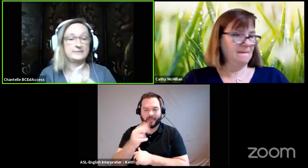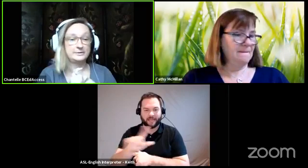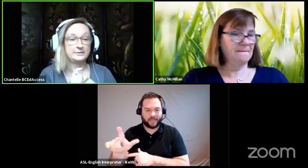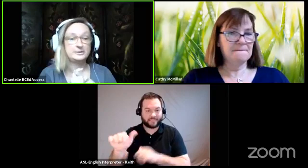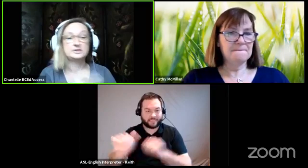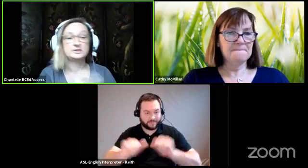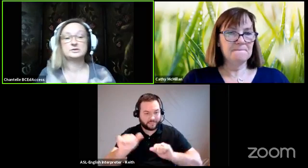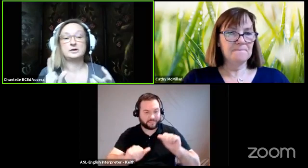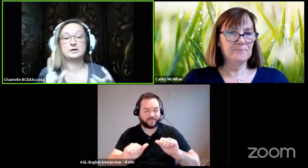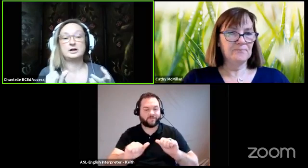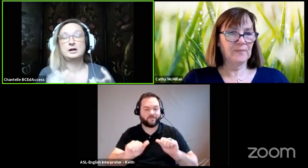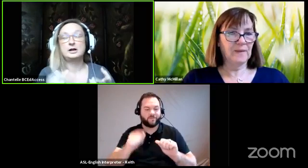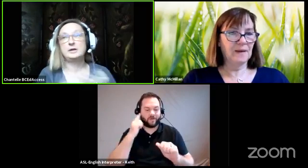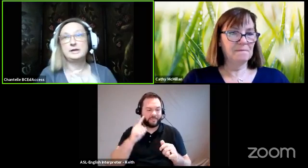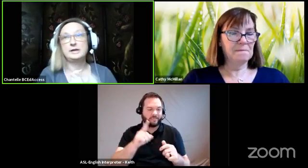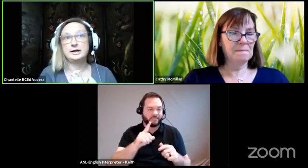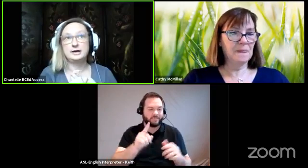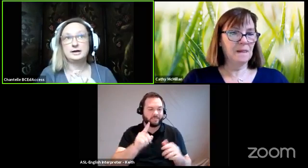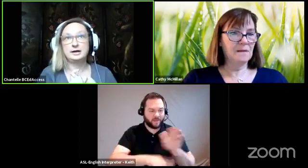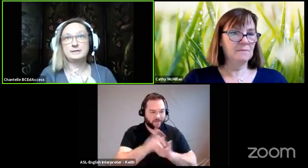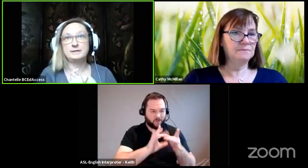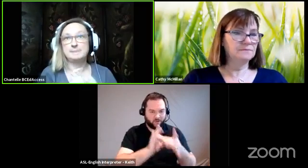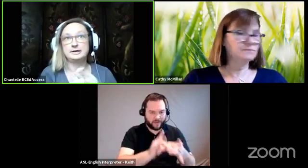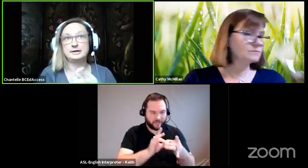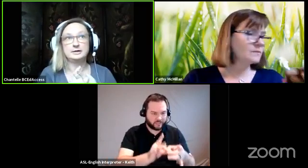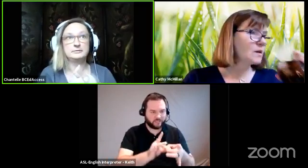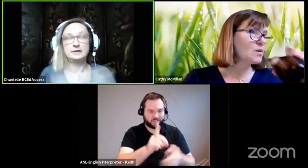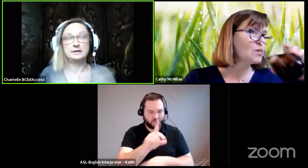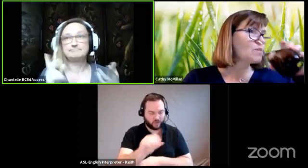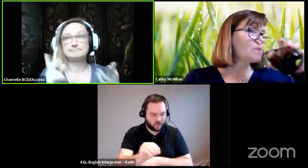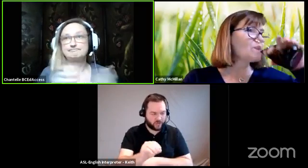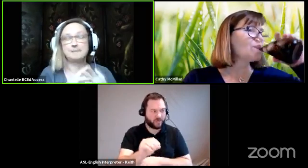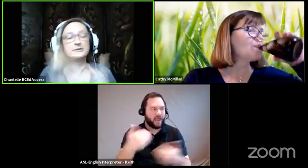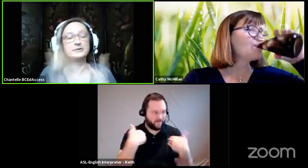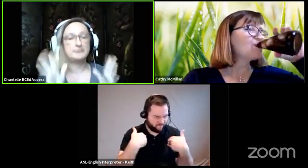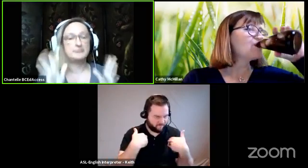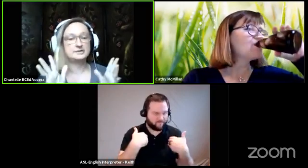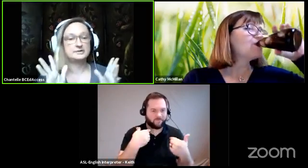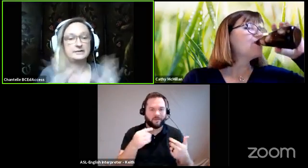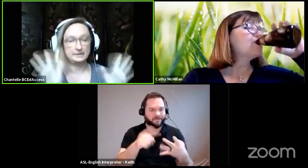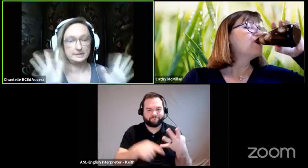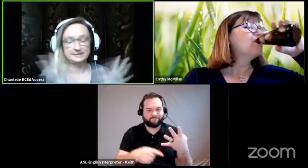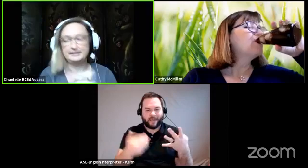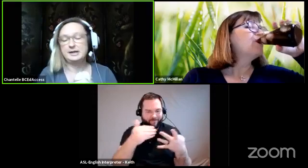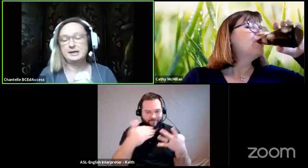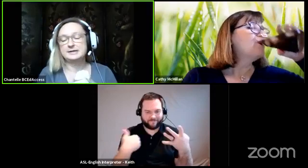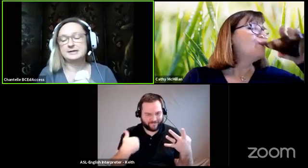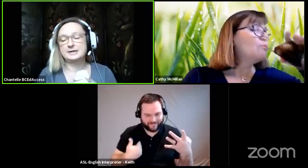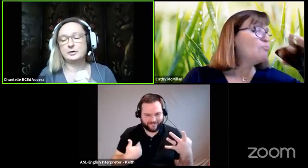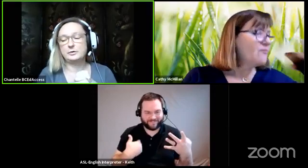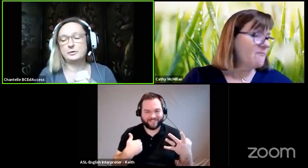Sunny Hill assessment. development Corporation disorder. We got a, you know disorder. We got a, you know.